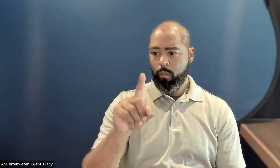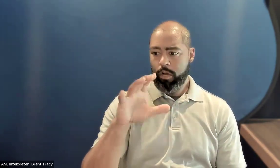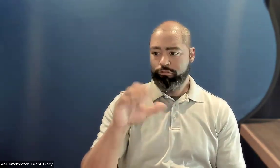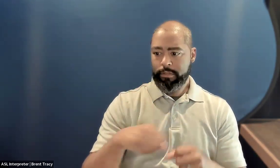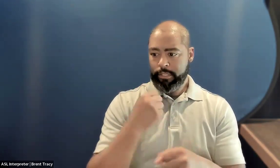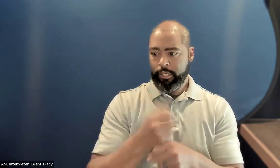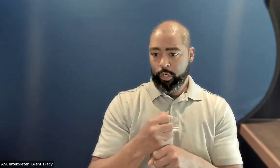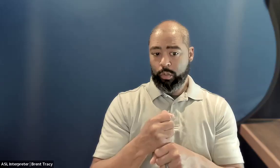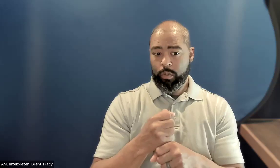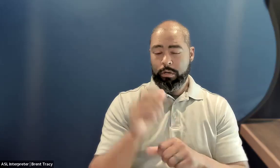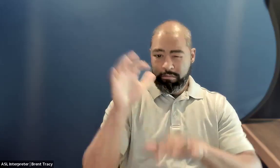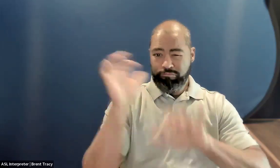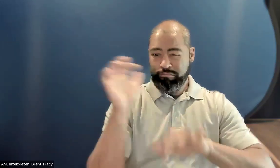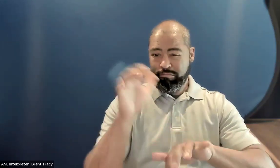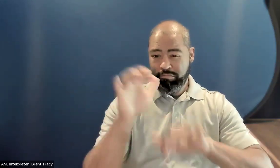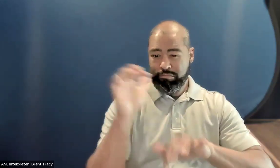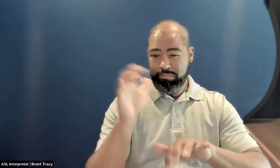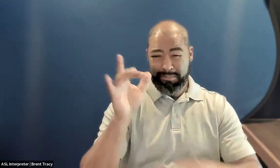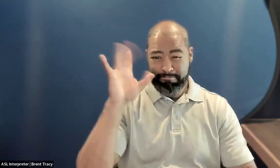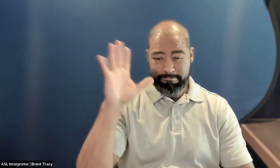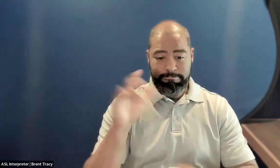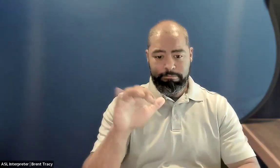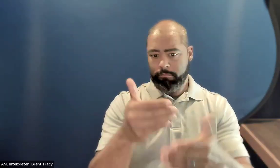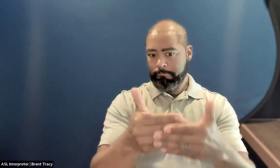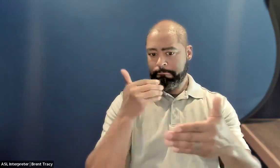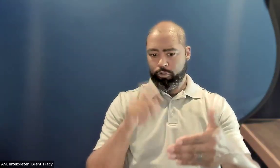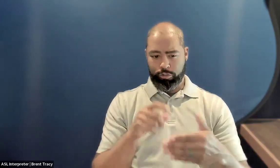I wanted to highlight that the table under this parameter